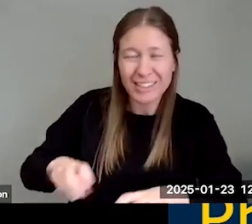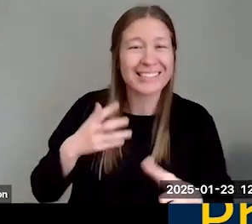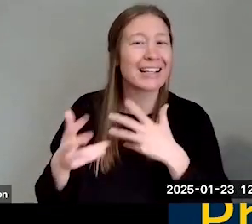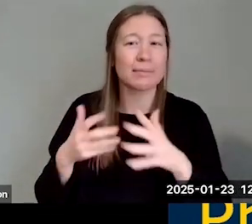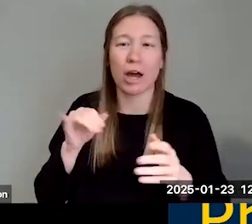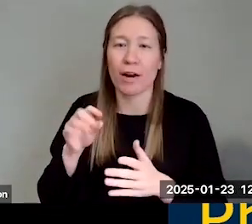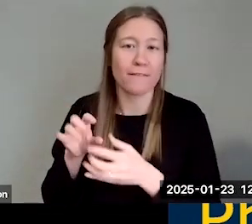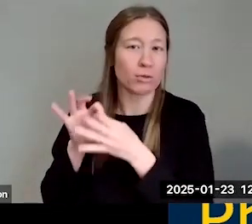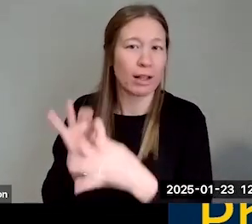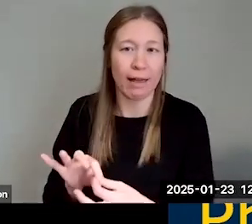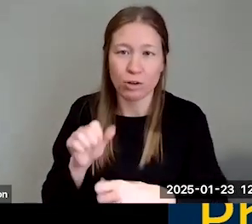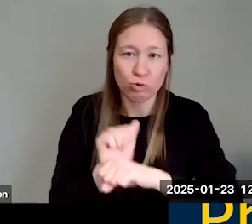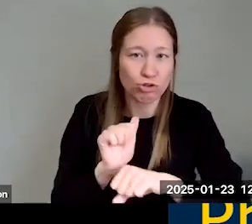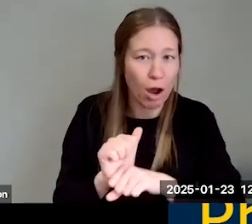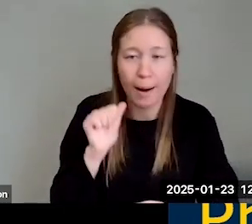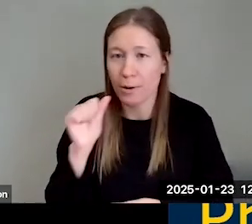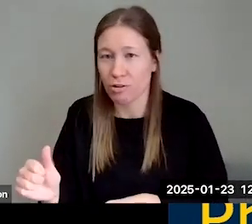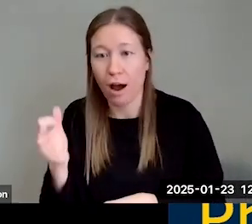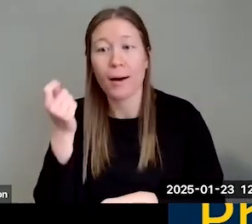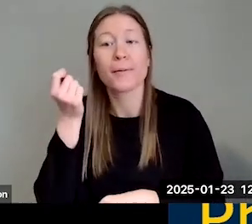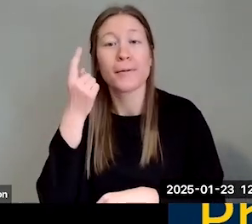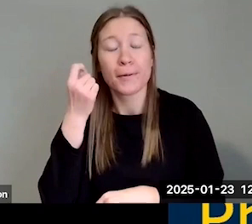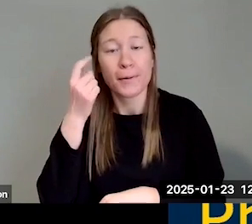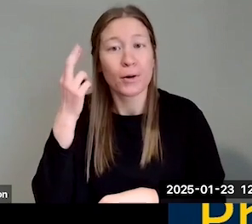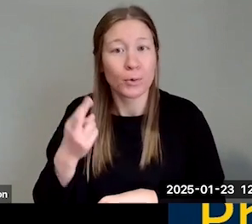as long as it does so for all individuals